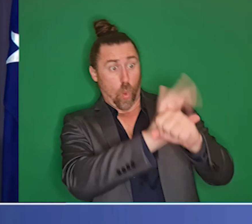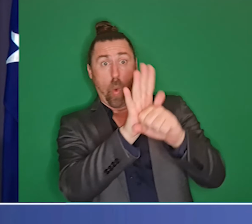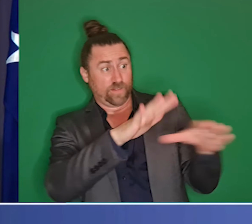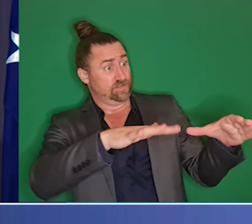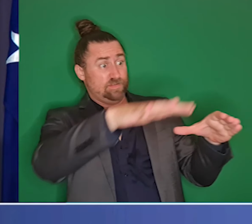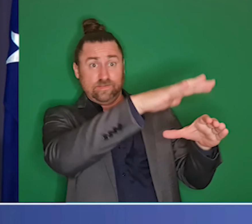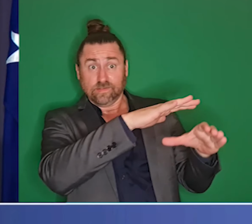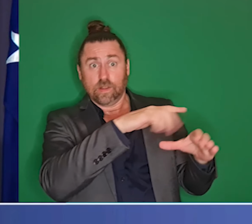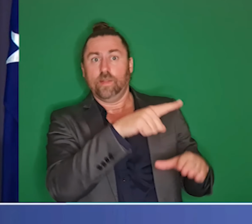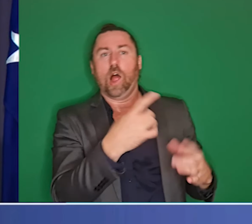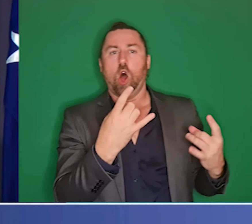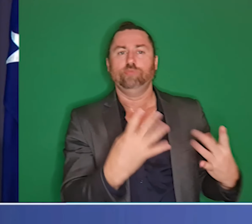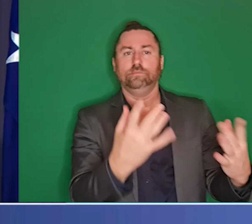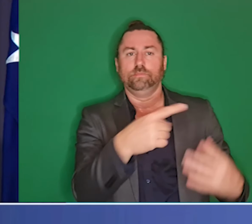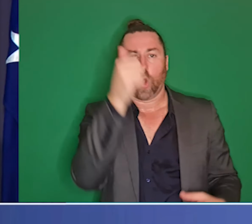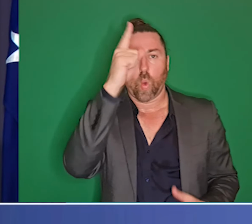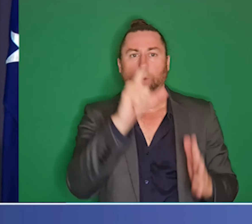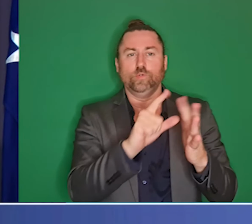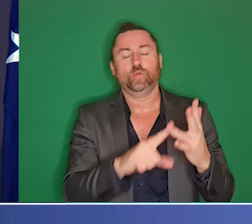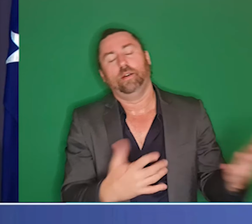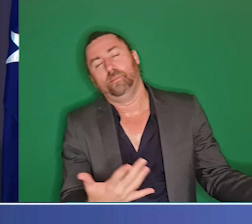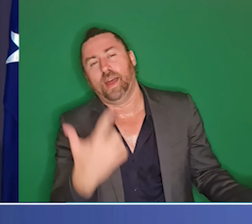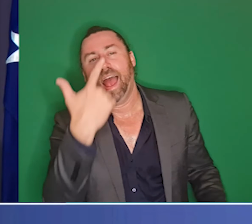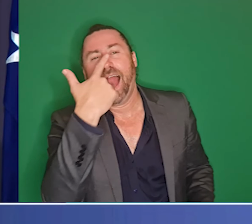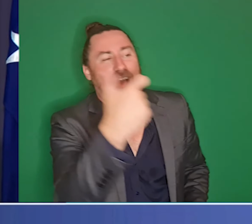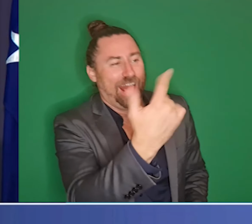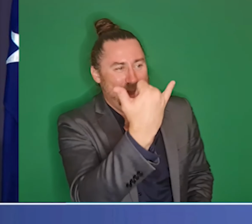They did have the advantage of being able to talk directly to the chief medical officer,